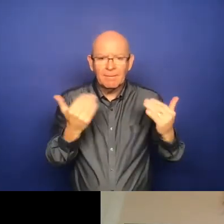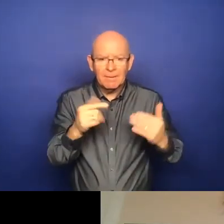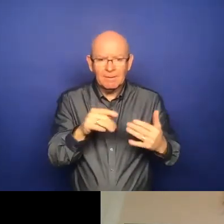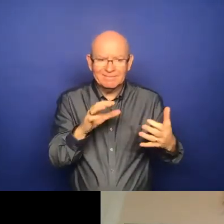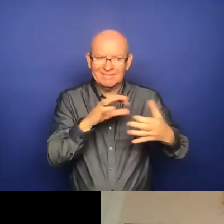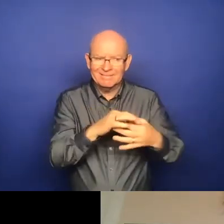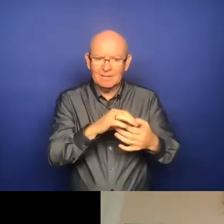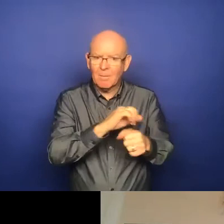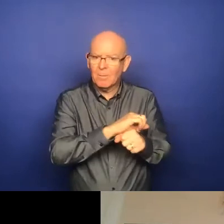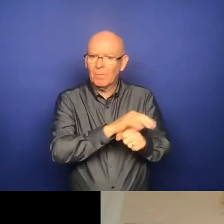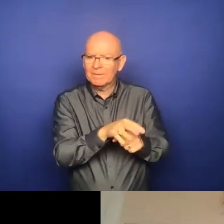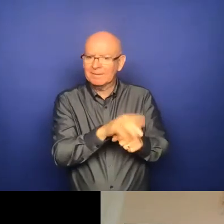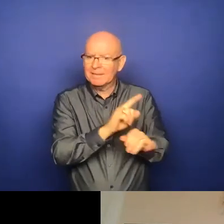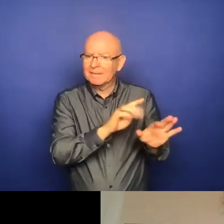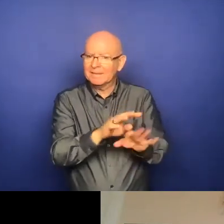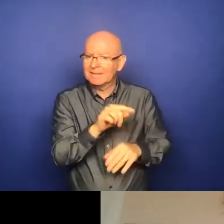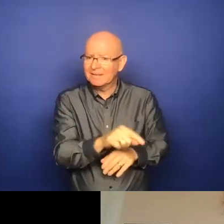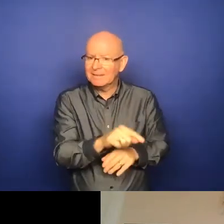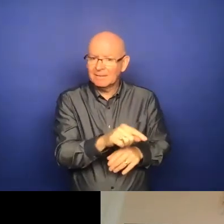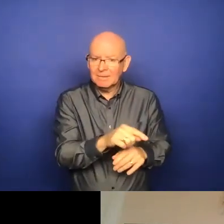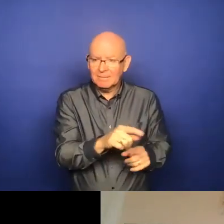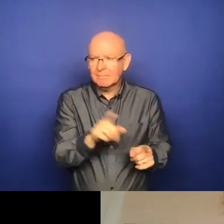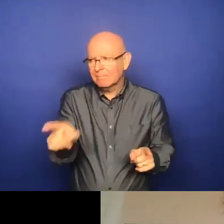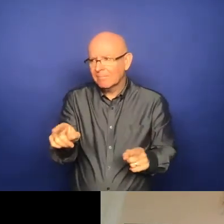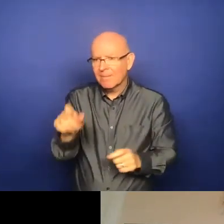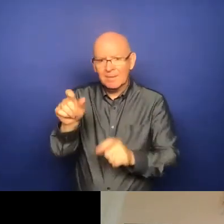COVID-19 and persons with disabilities, the big